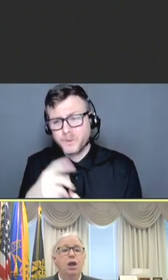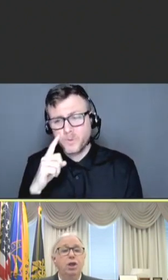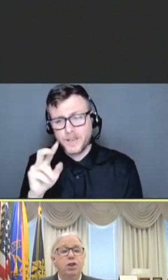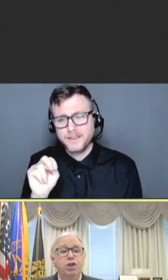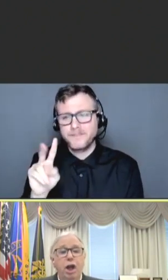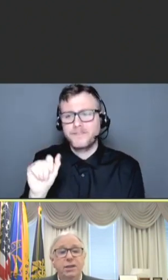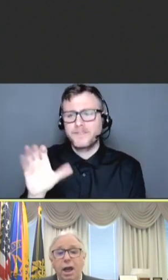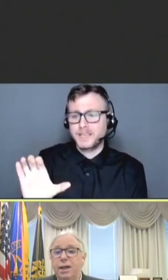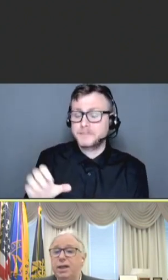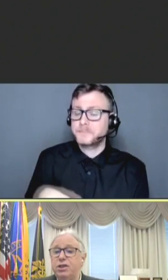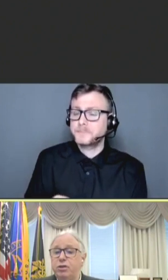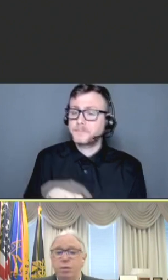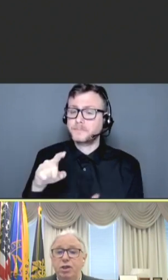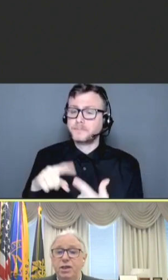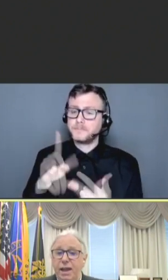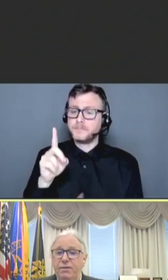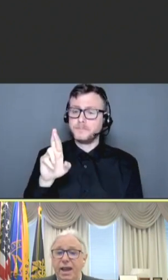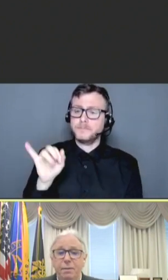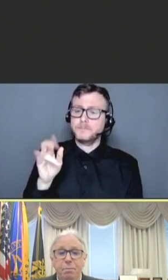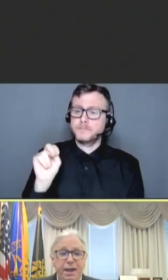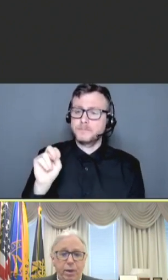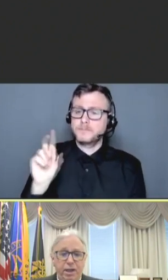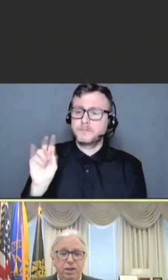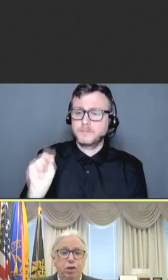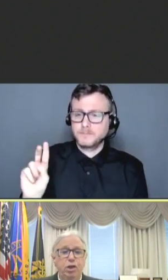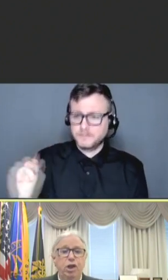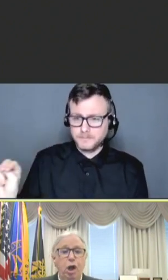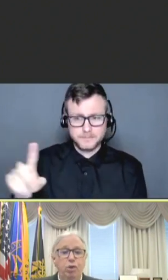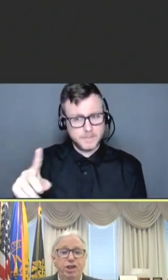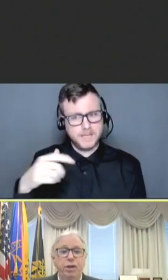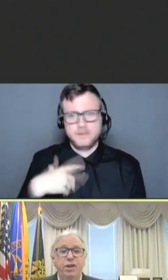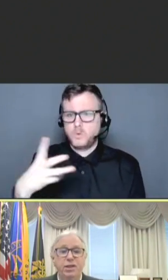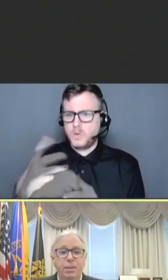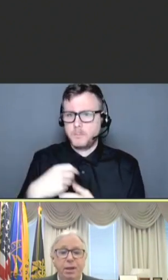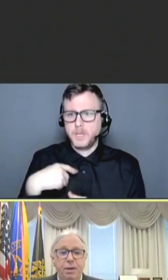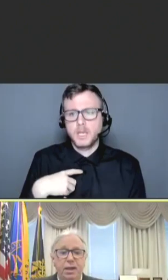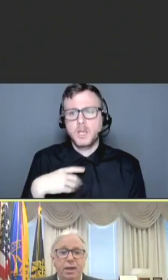Dr. John Dunn has contributed to NVAC in many ways, including co-chairing the subcommittee